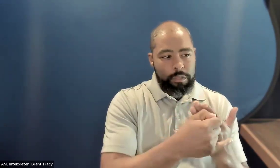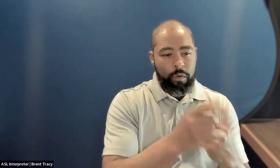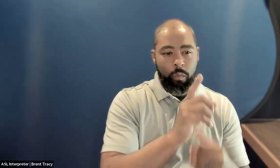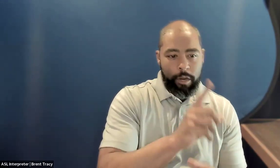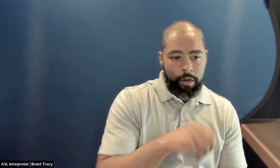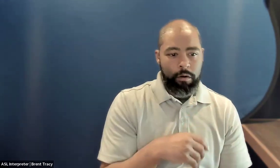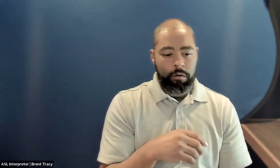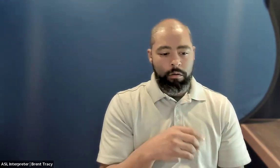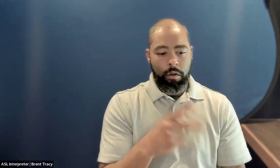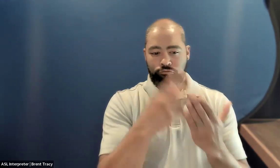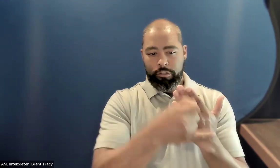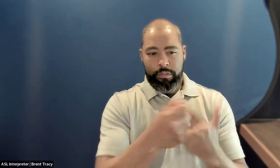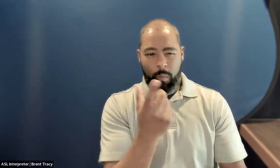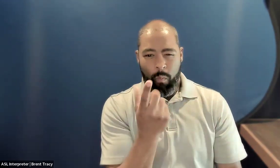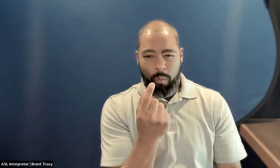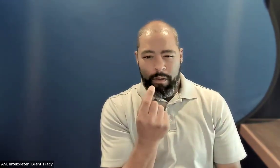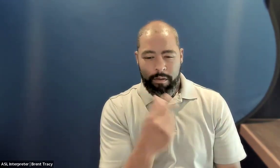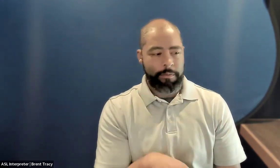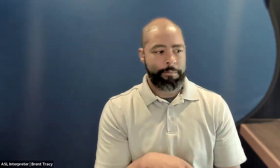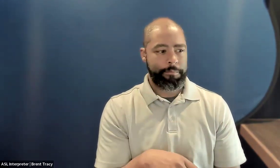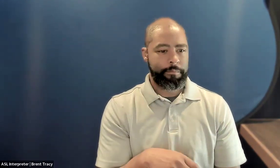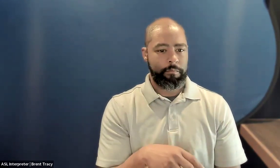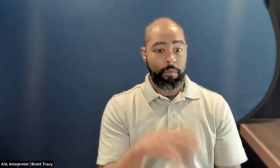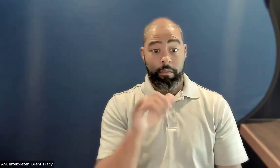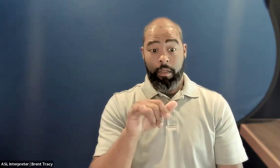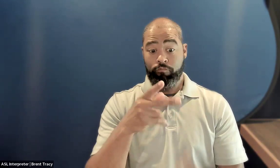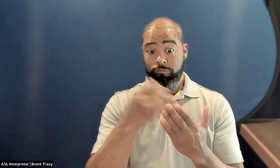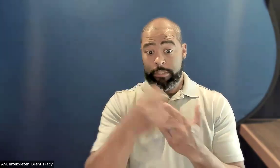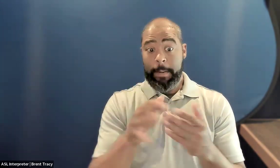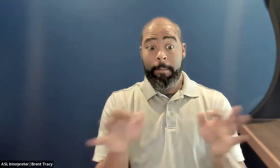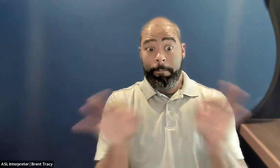function is, its sensitivity to different climate hazards, what